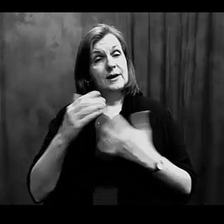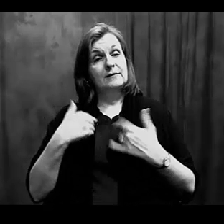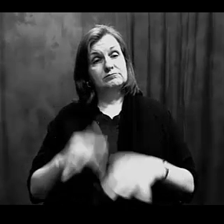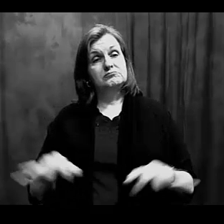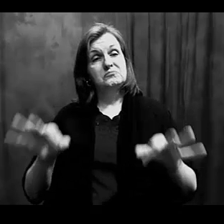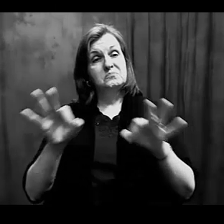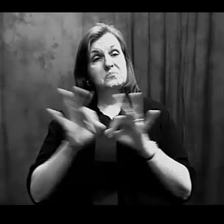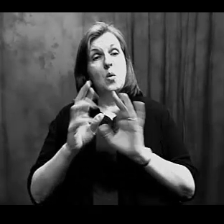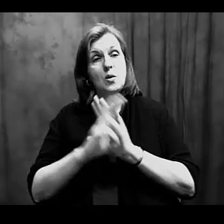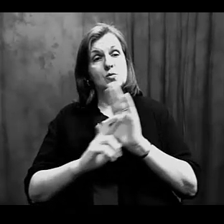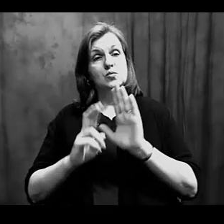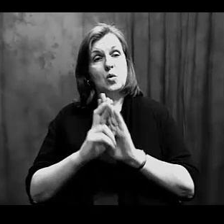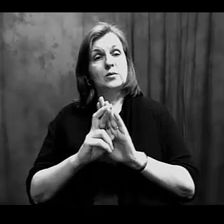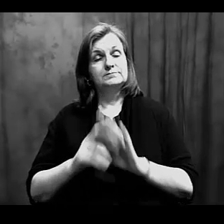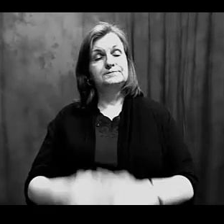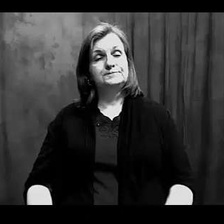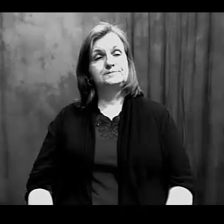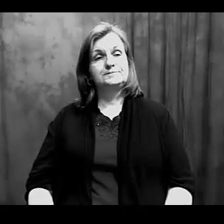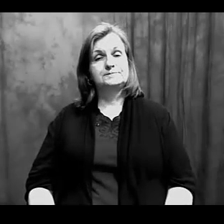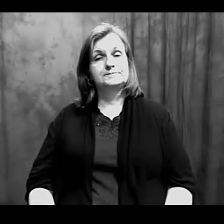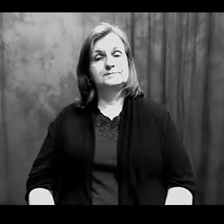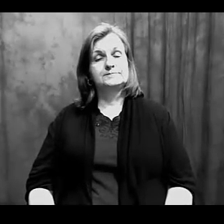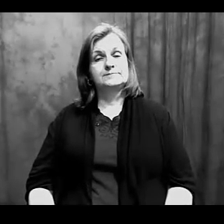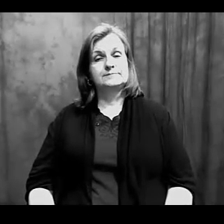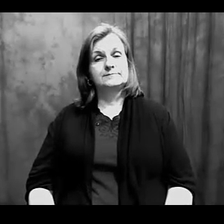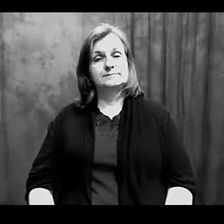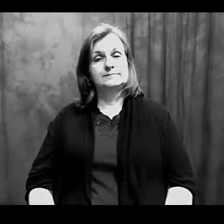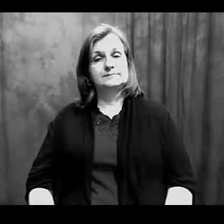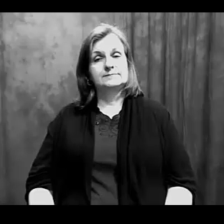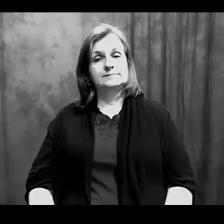think about them having a very significant role for you